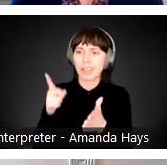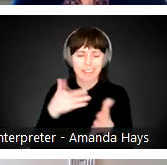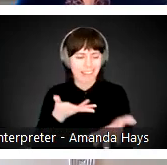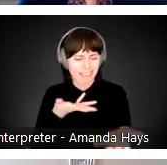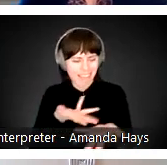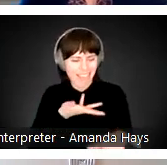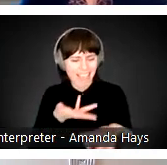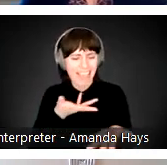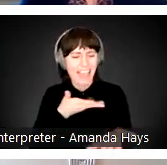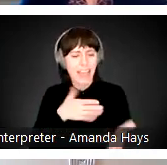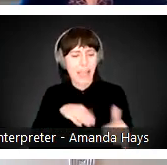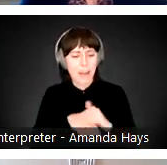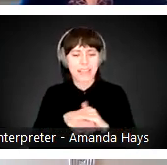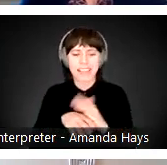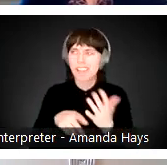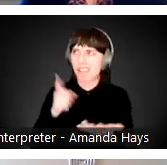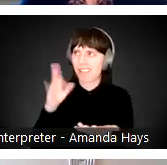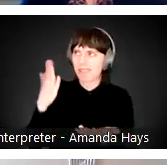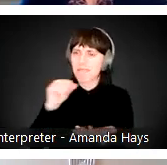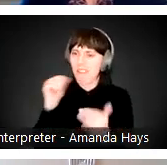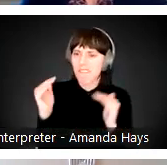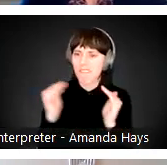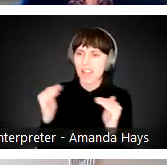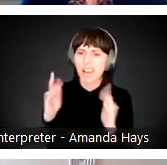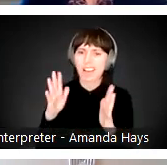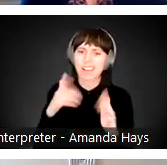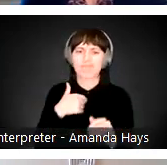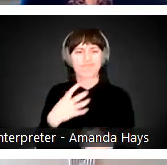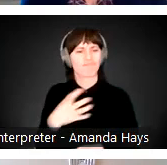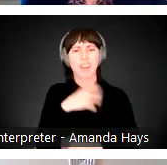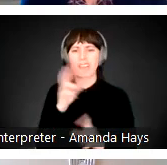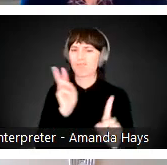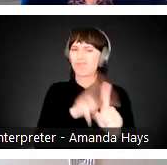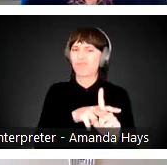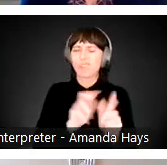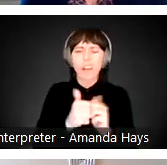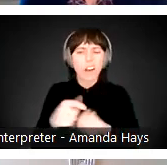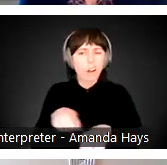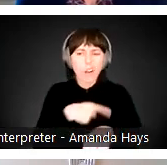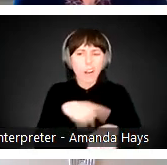BOLI complaint, how long does it typically take to hear back? Is there a